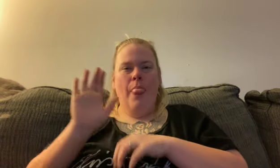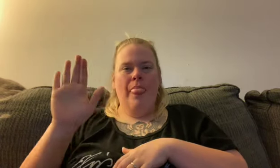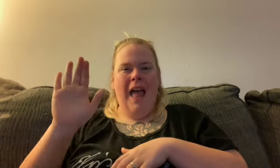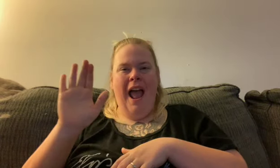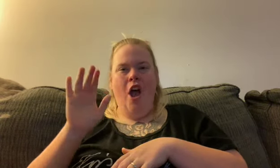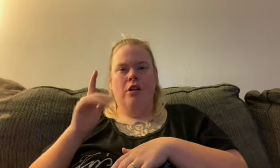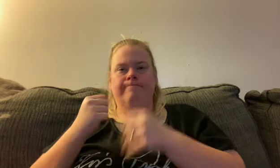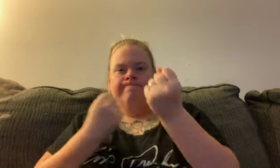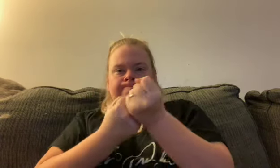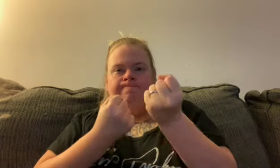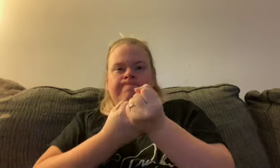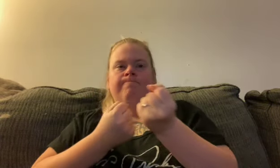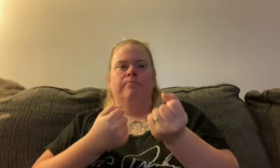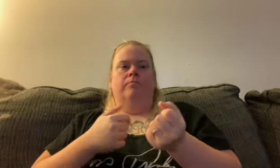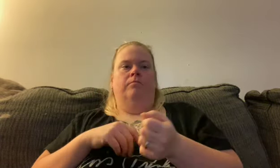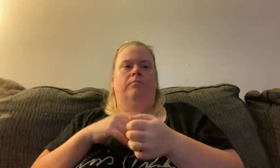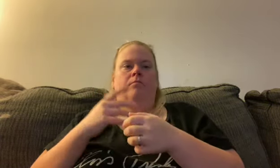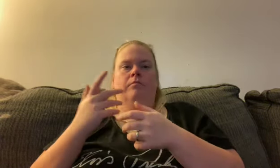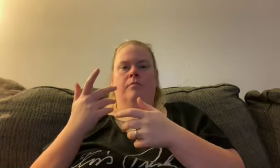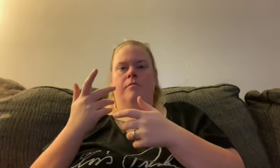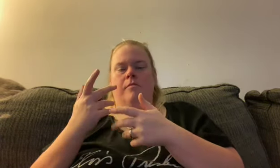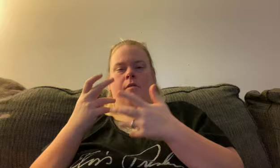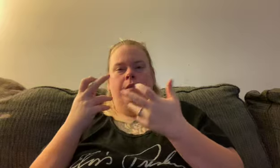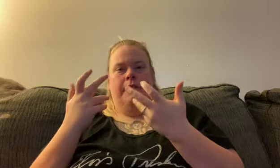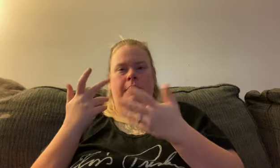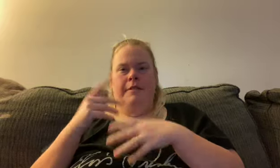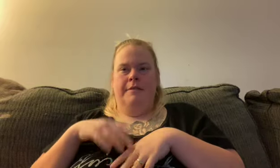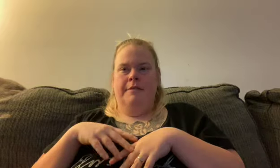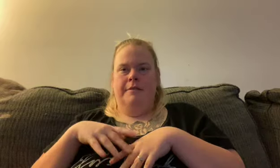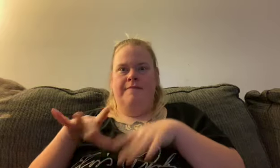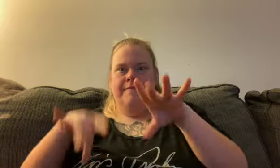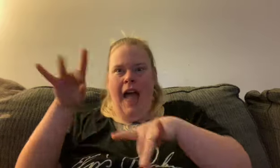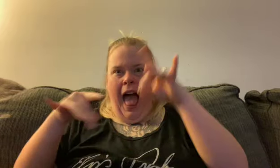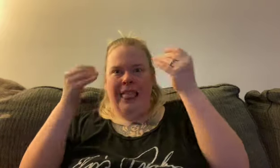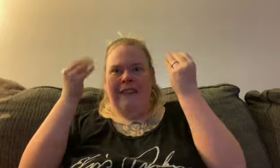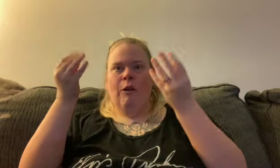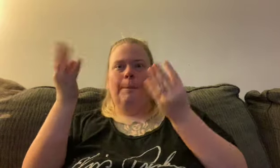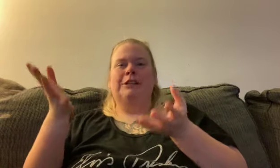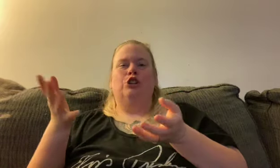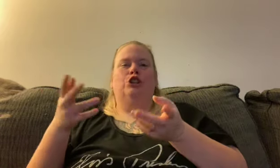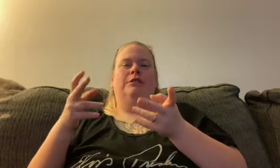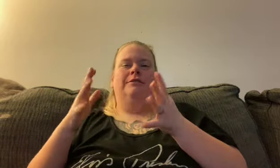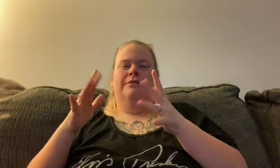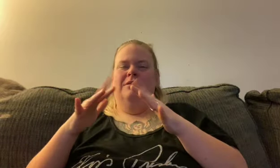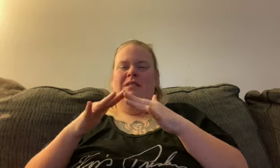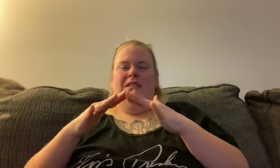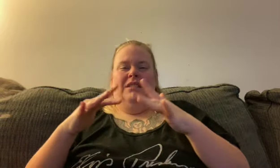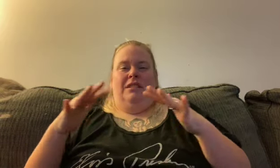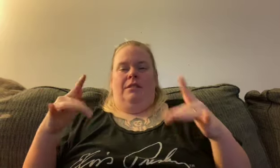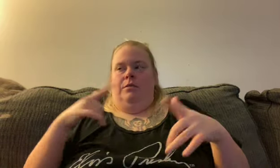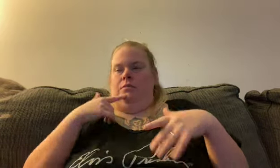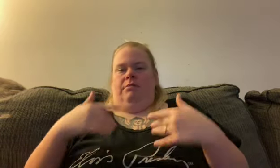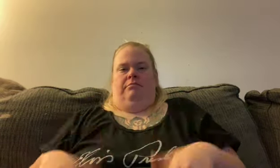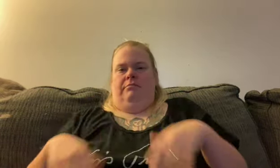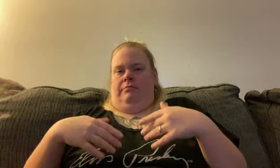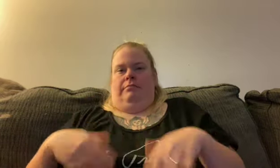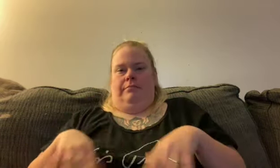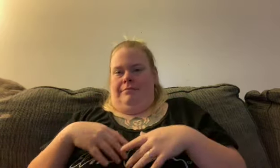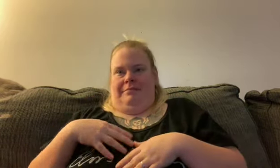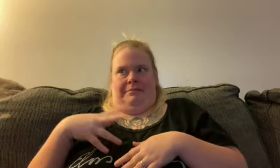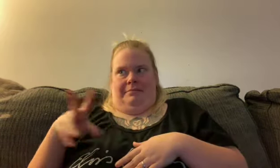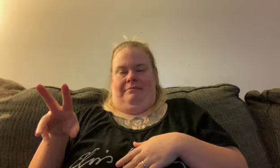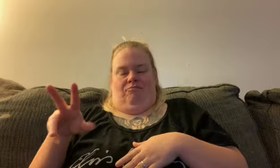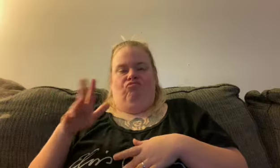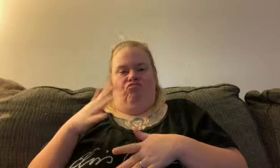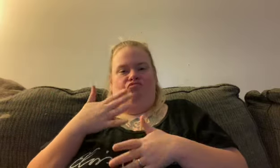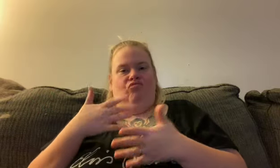They showed advocacy and find the information very impressive.